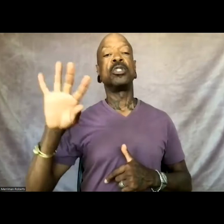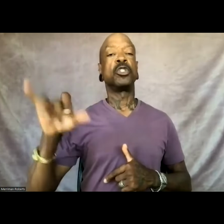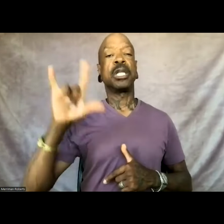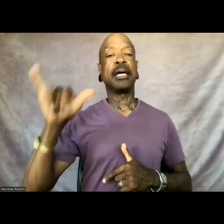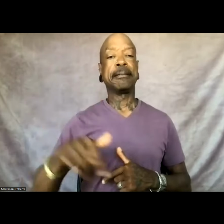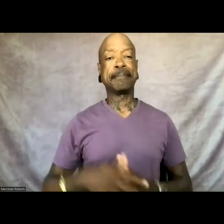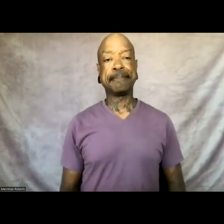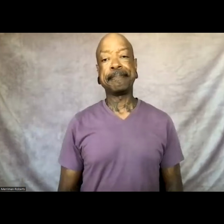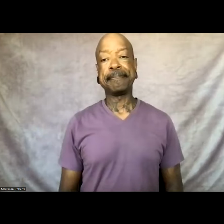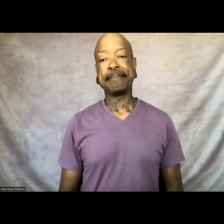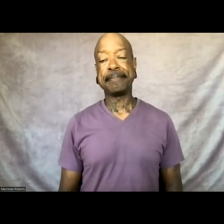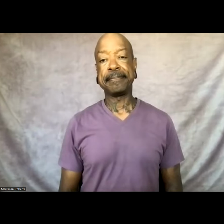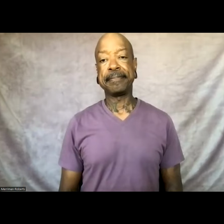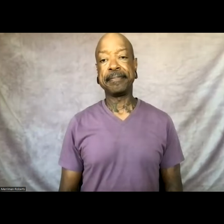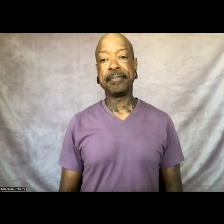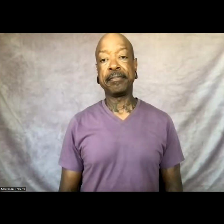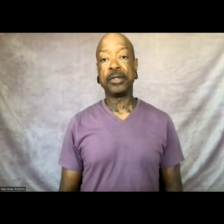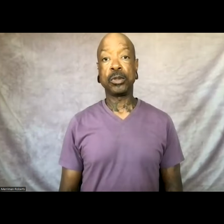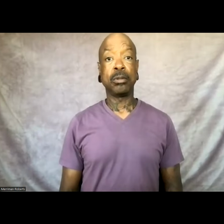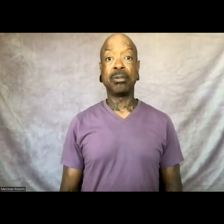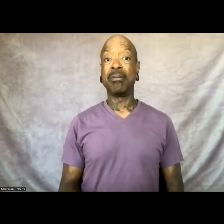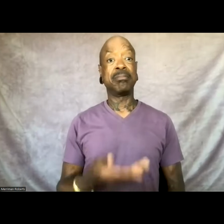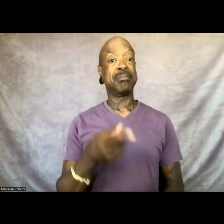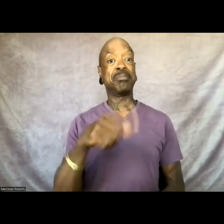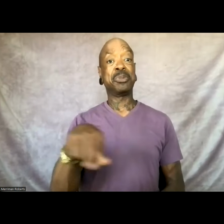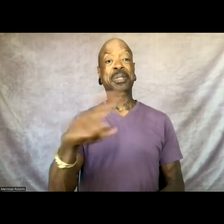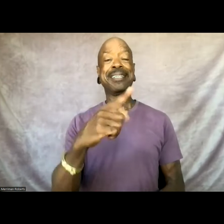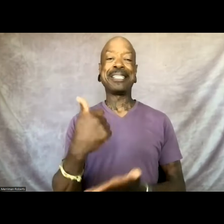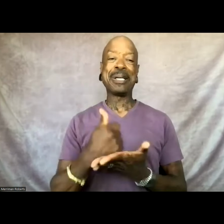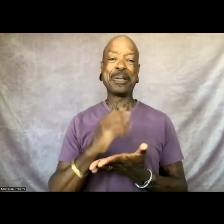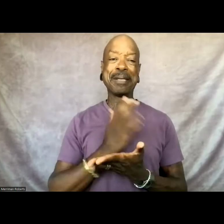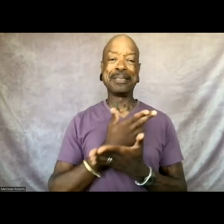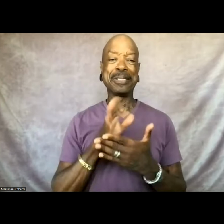Californians effective July 1st and will eliminate it